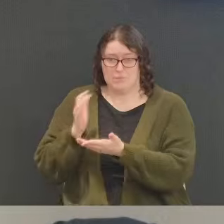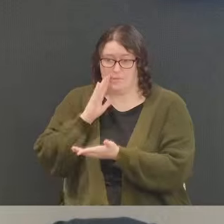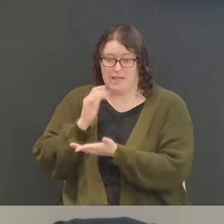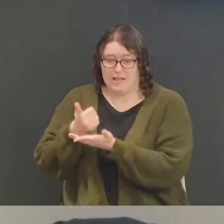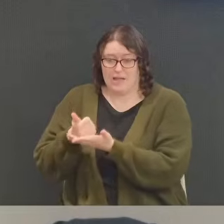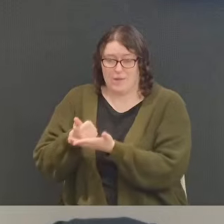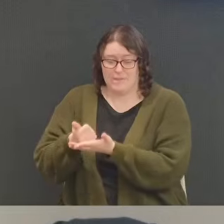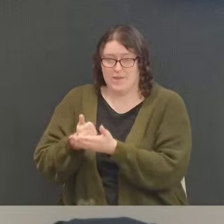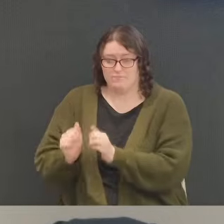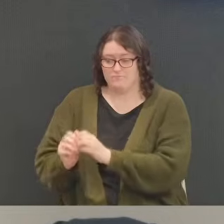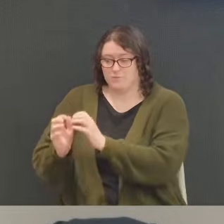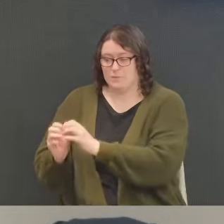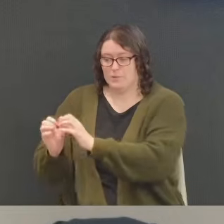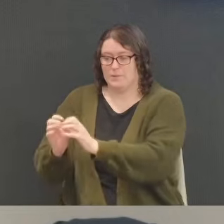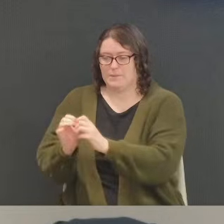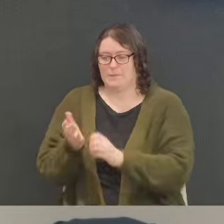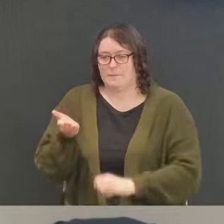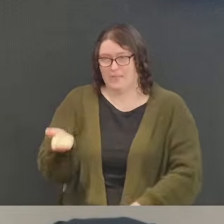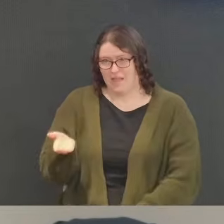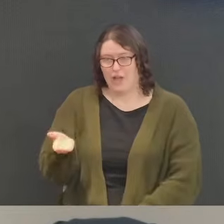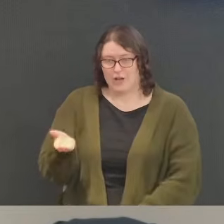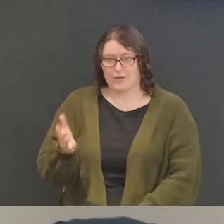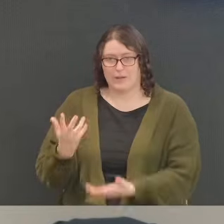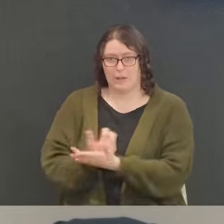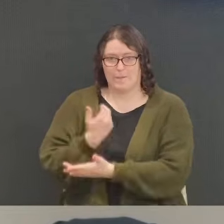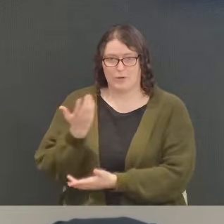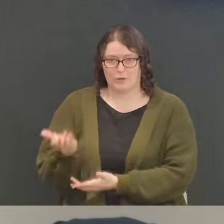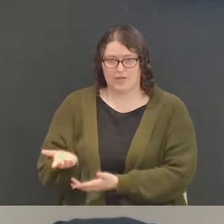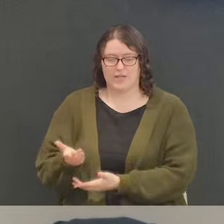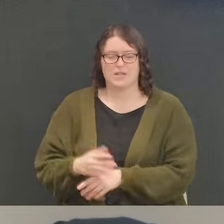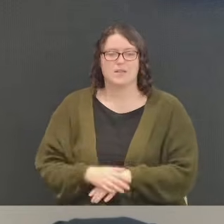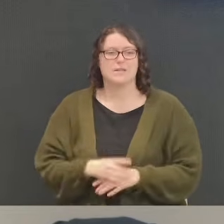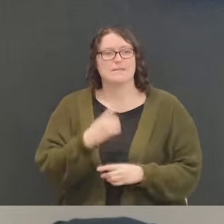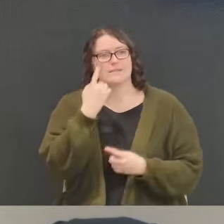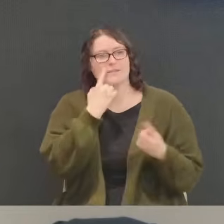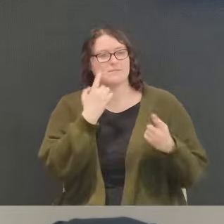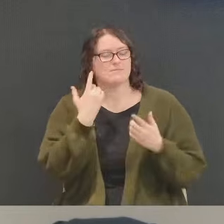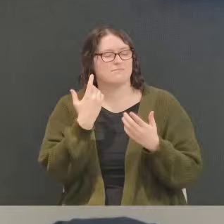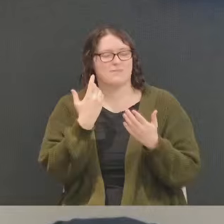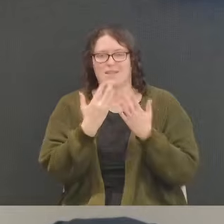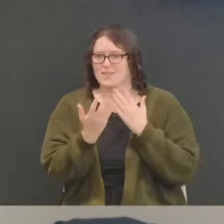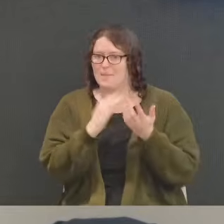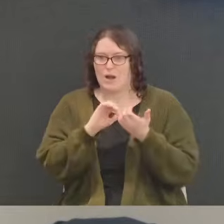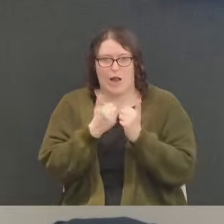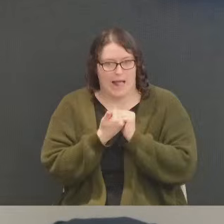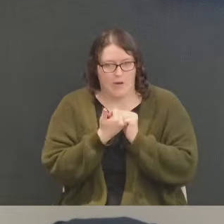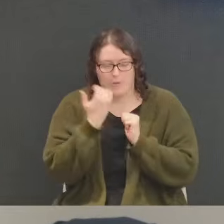opportunity of tiny homes. But I think however we can do it if we can have those veterans right.